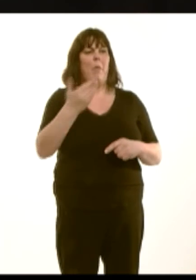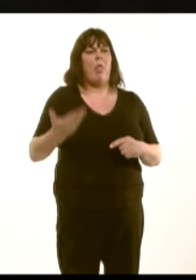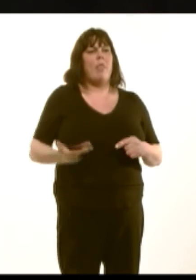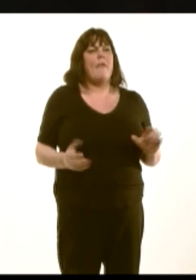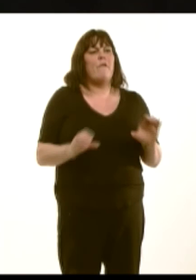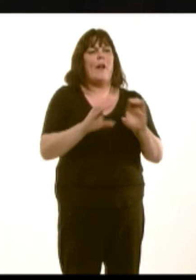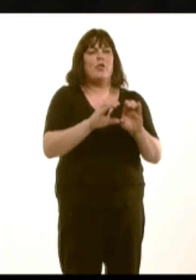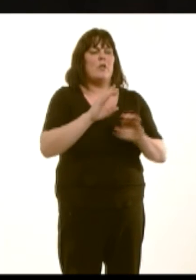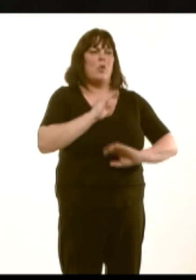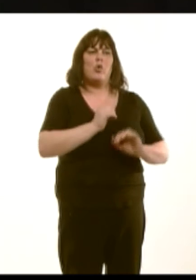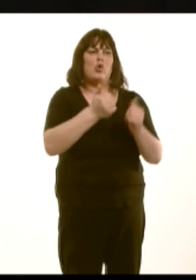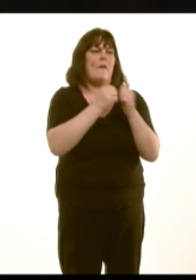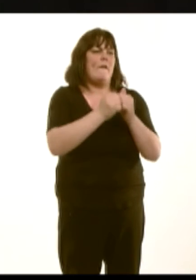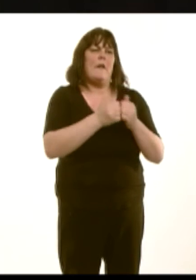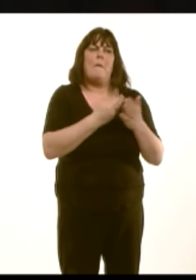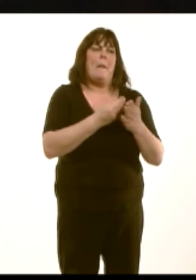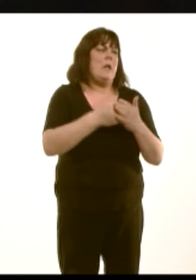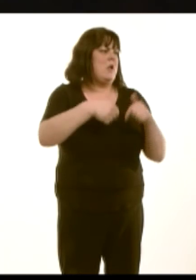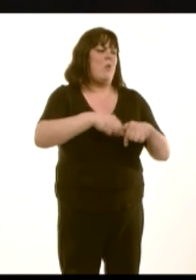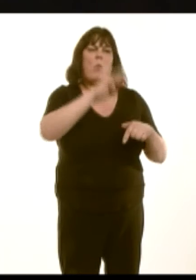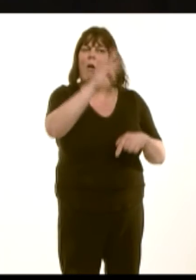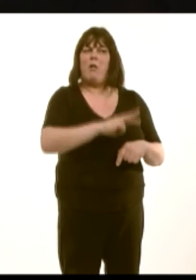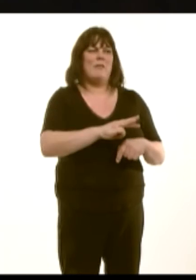value for money for Wales, and far more could be done for passengers.